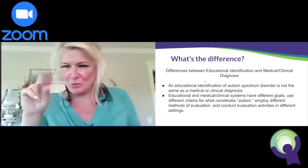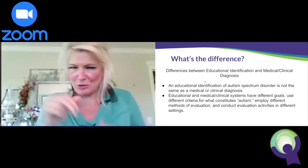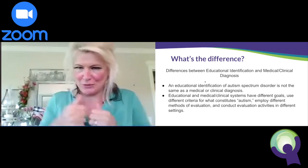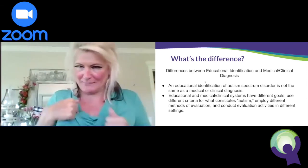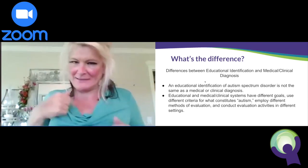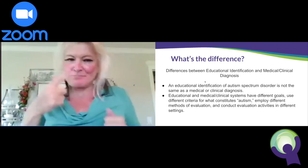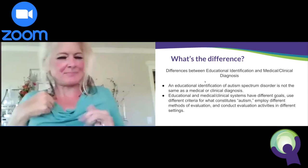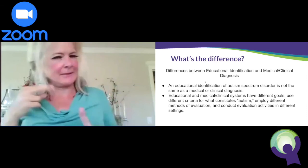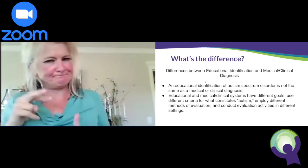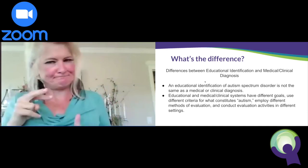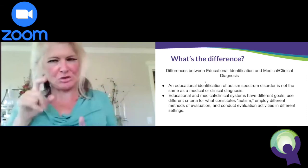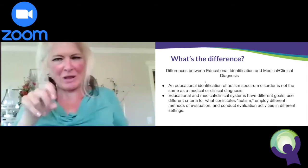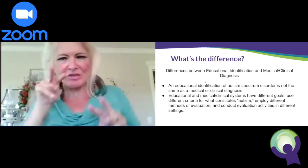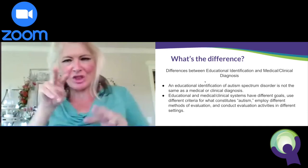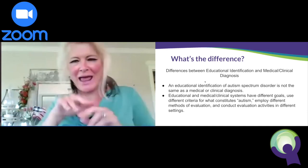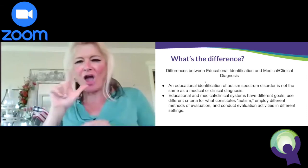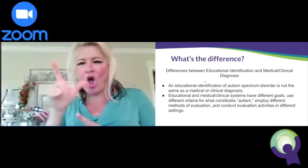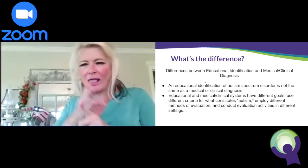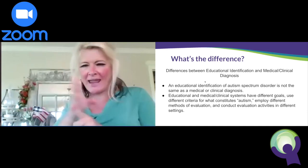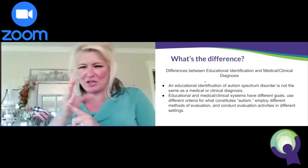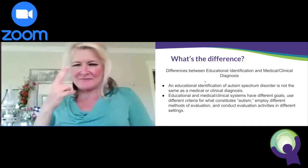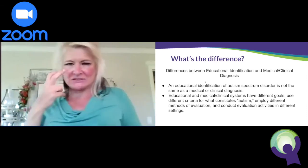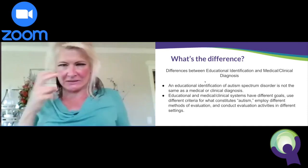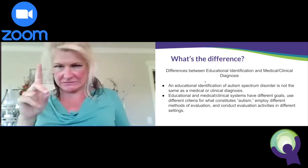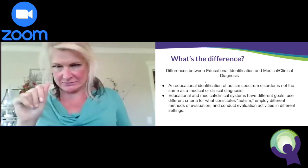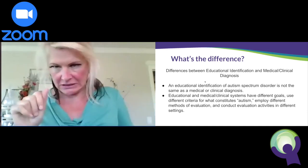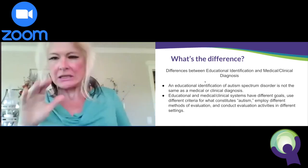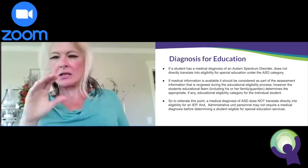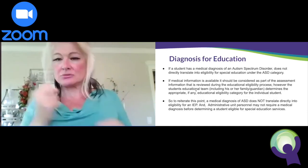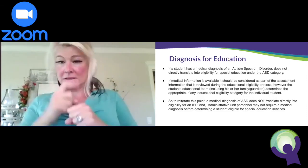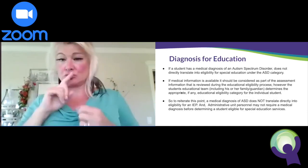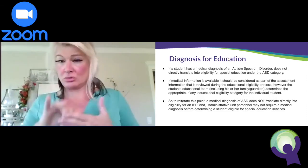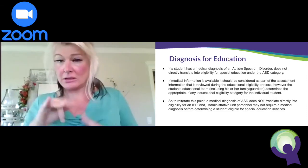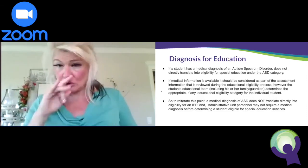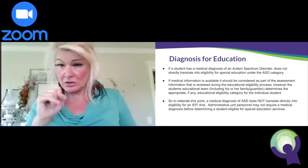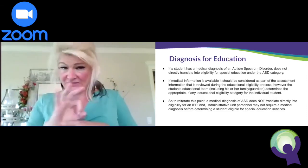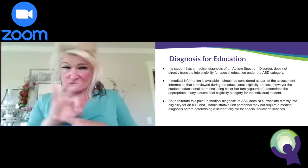just say well they're just deaf. Well that's a huge no-no with me.